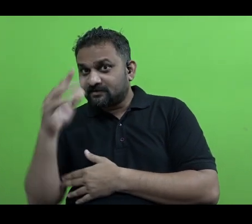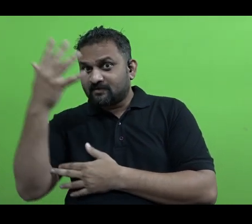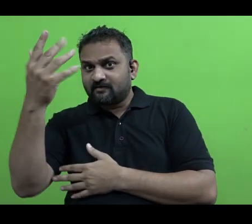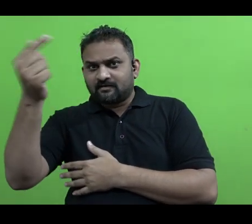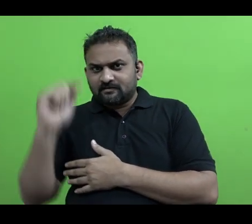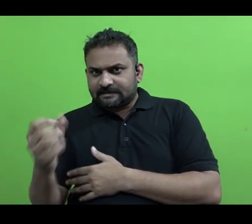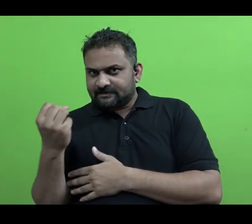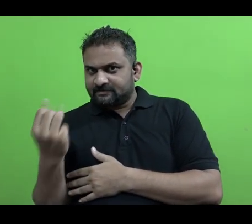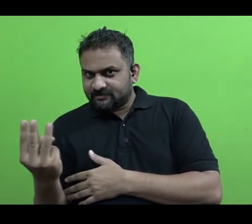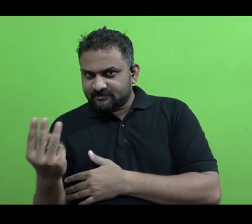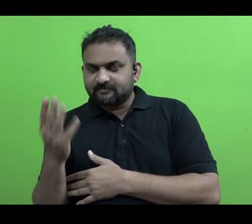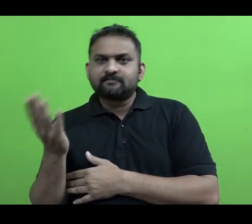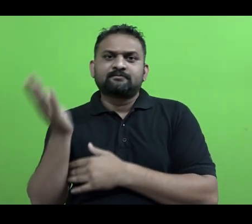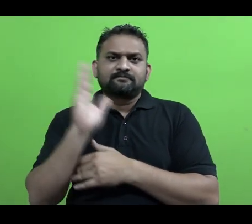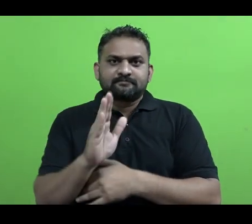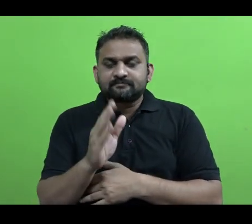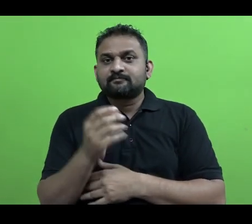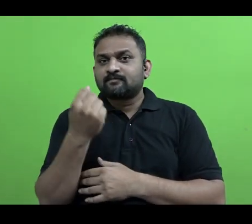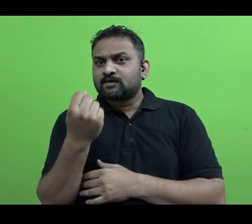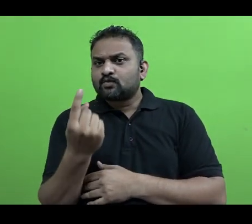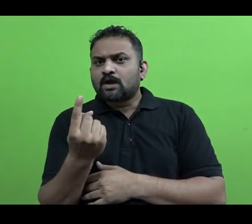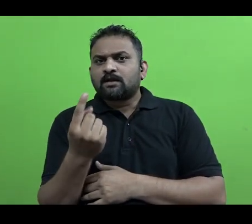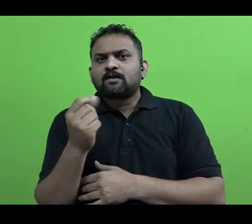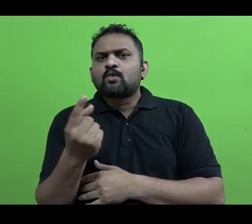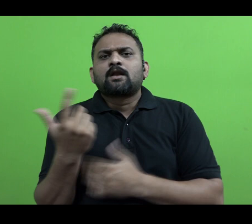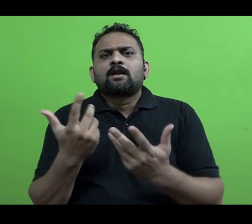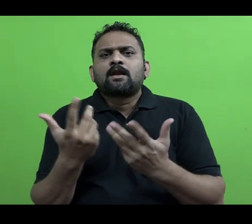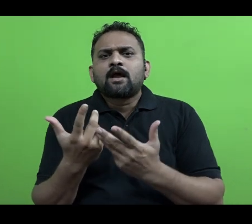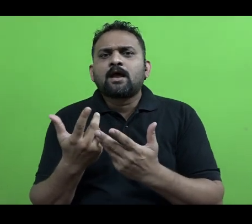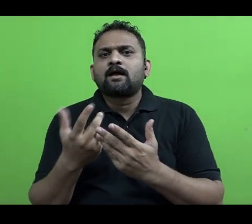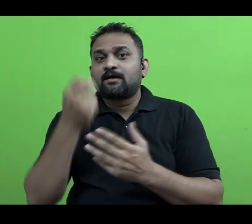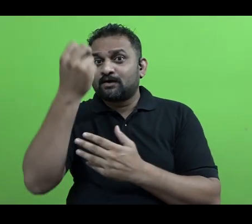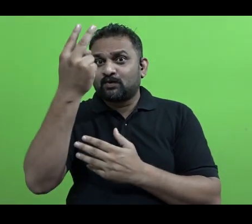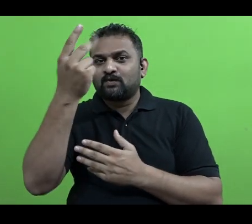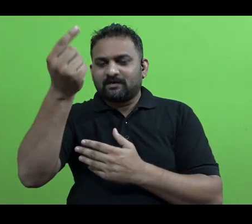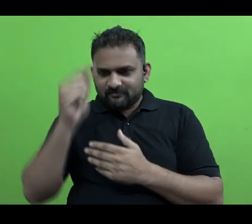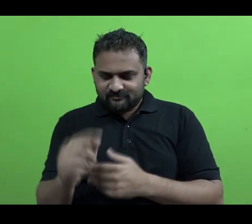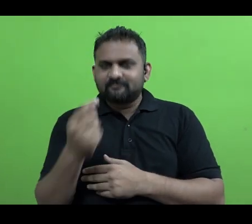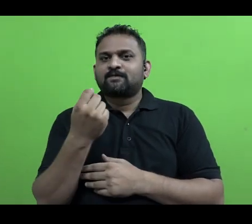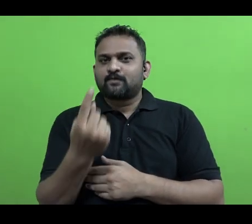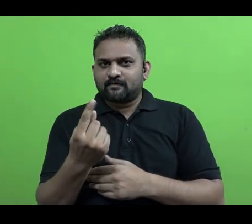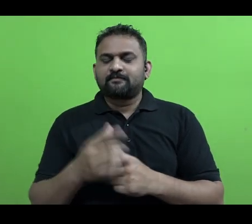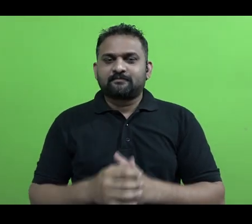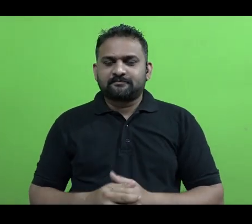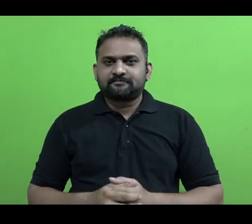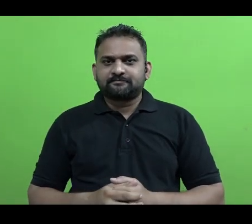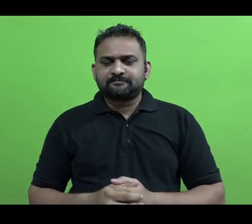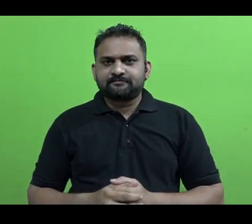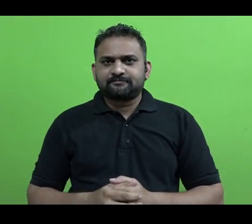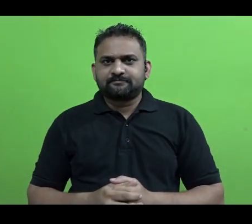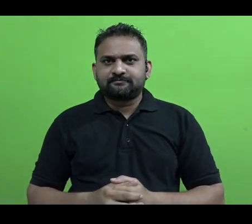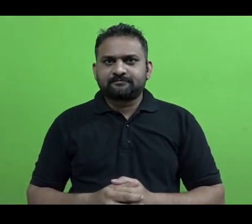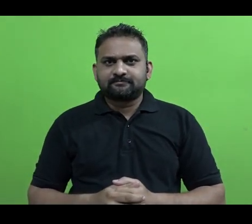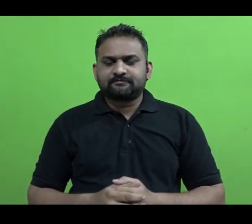below the number five and write the number one in the tens place below number two